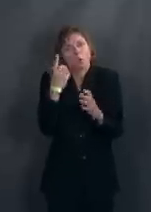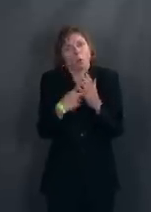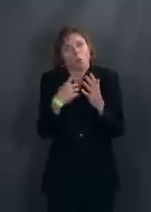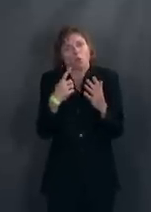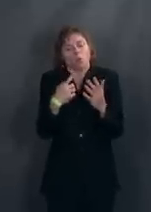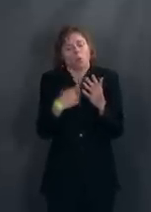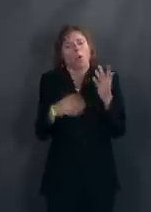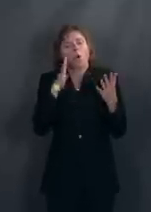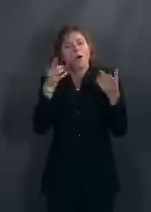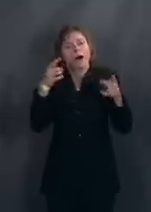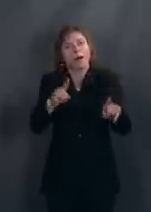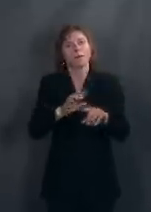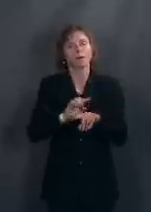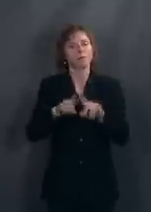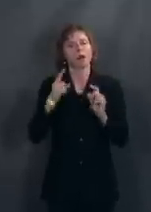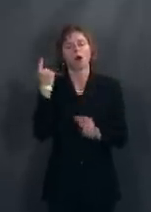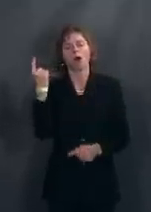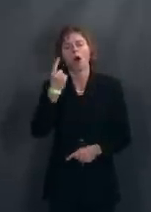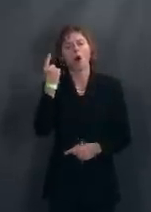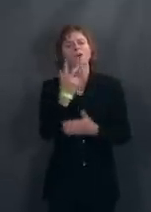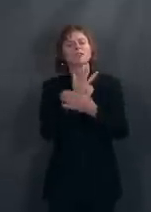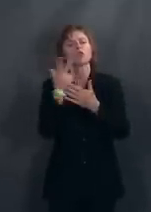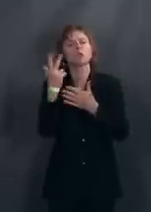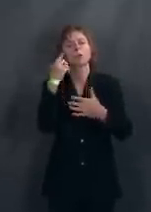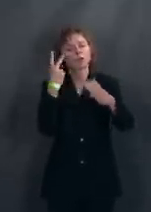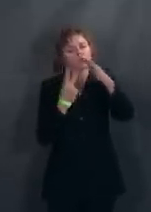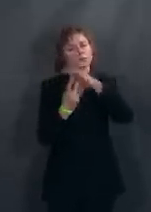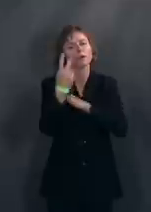but always give the three-week visibility so states can plan accordingly.